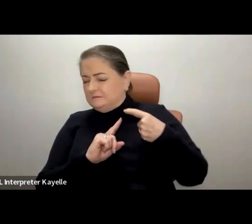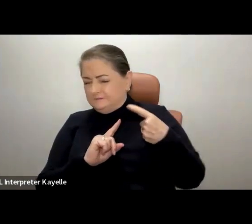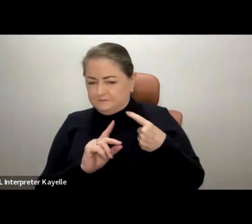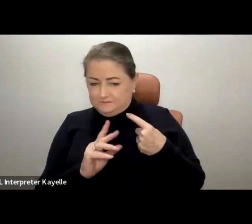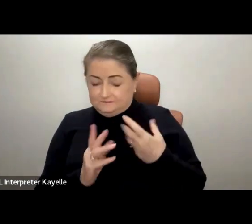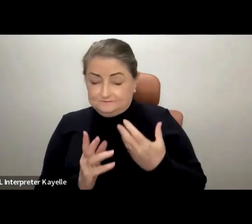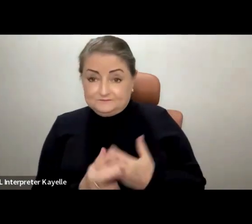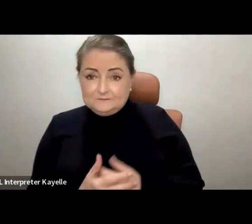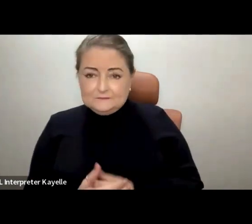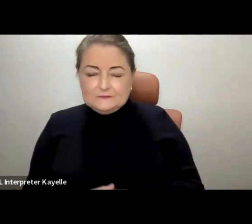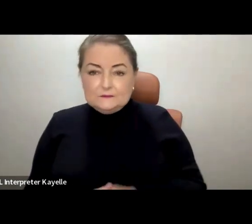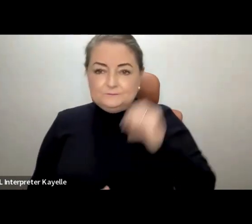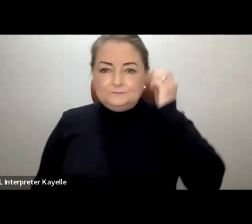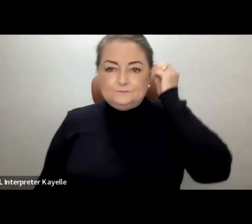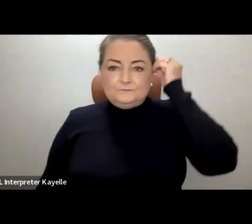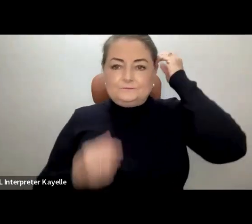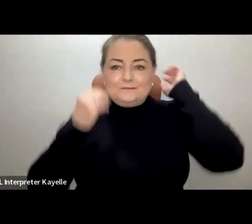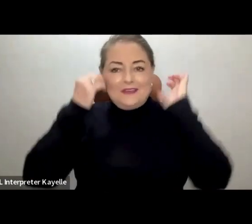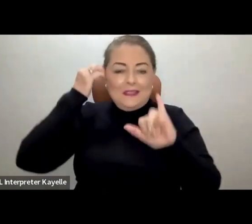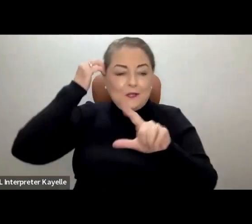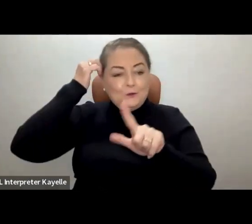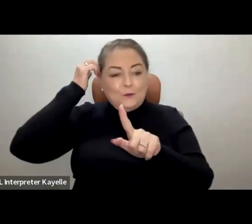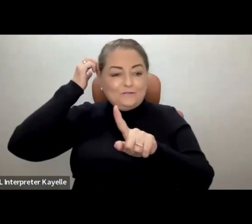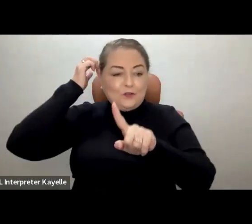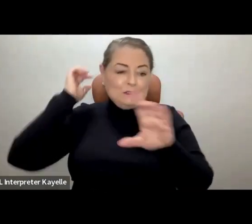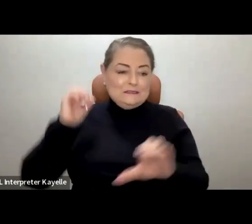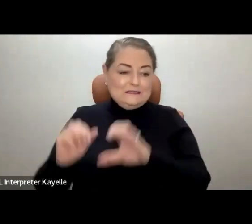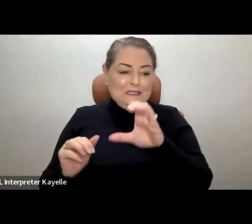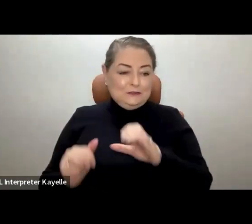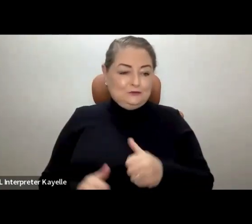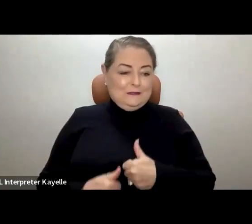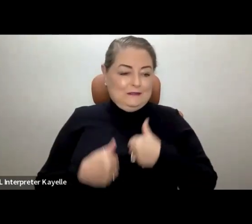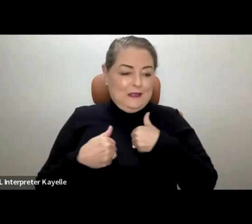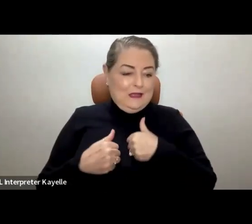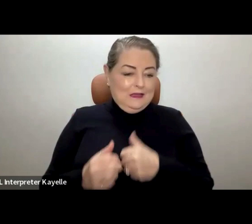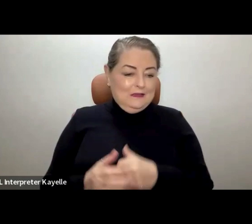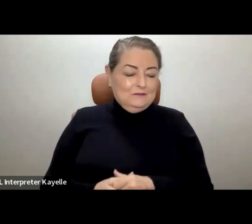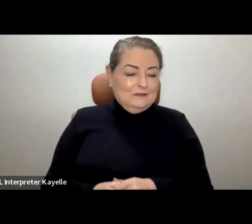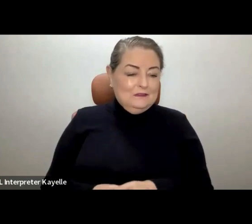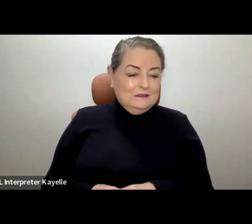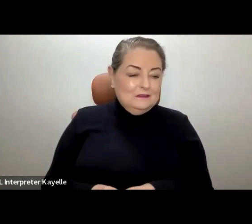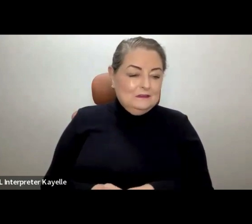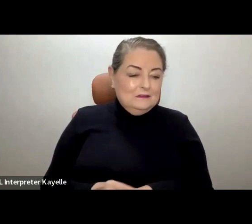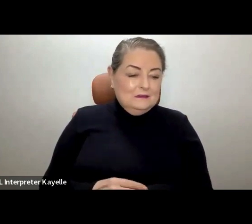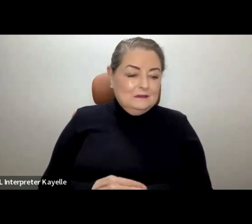know, 21st century life. visual stories, finding ways to make